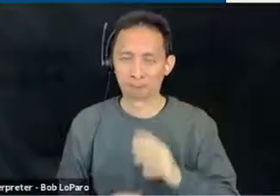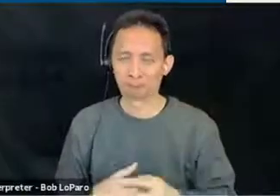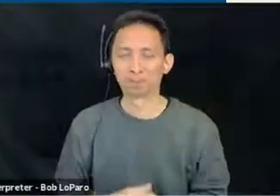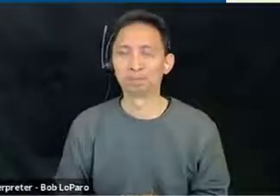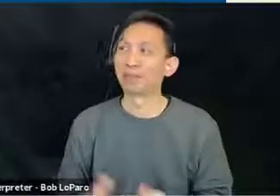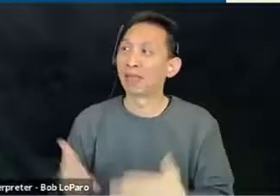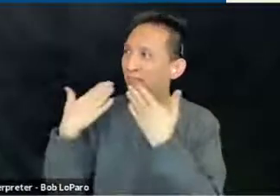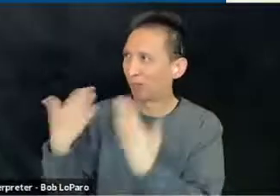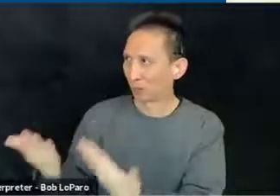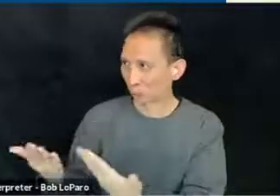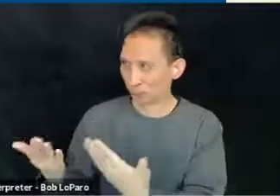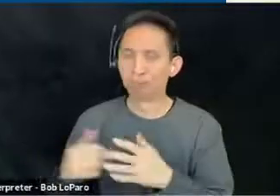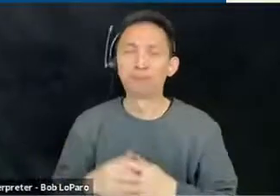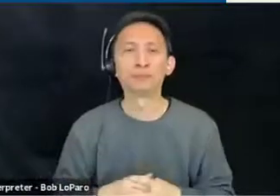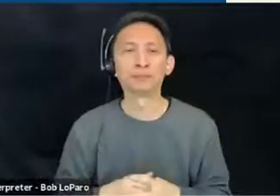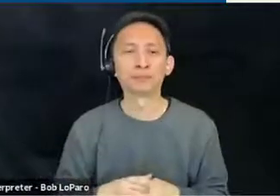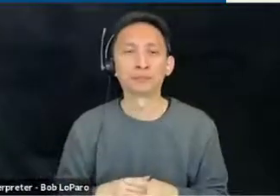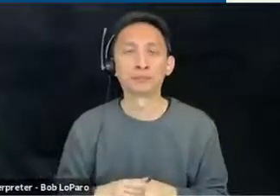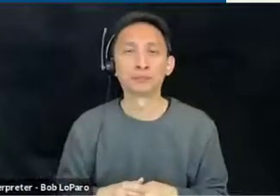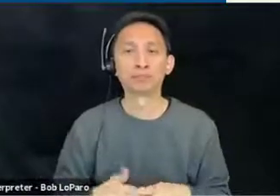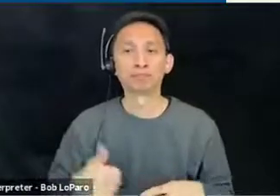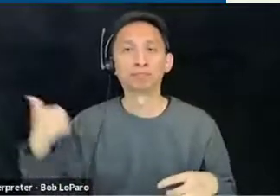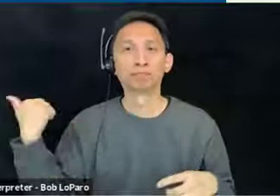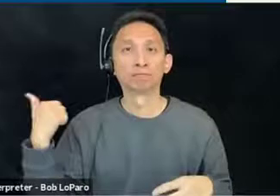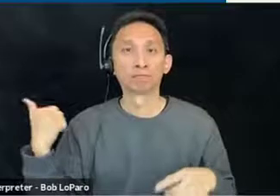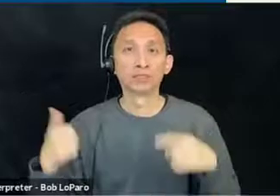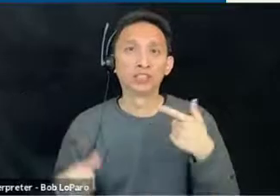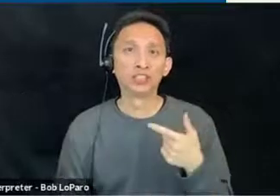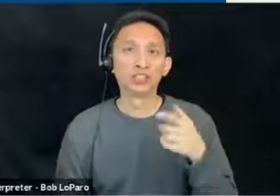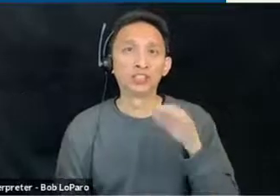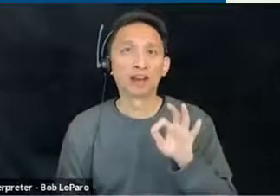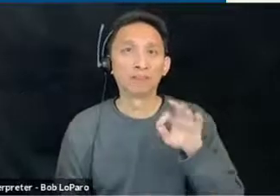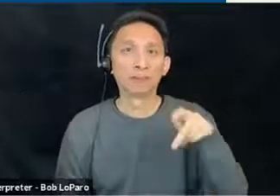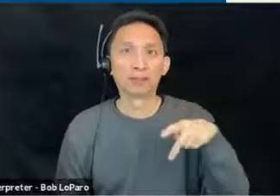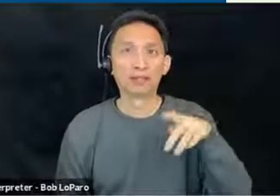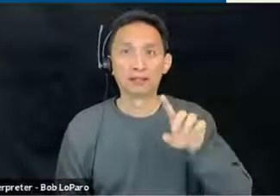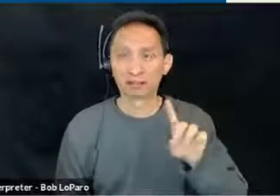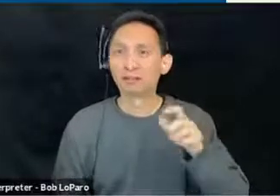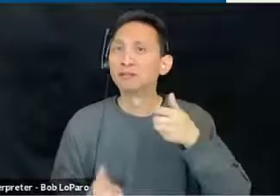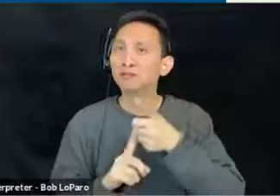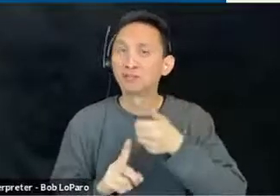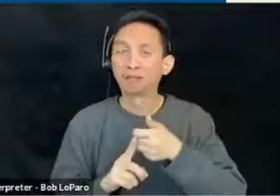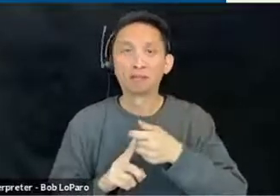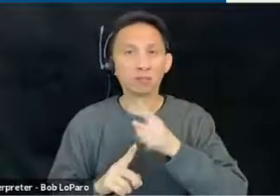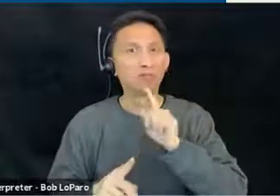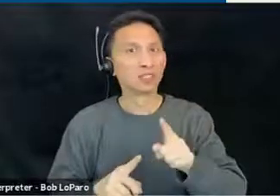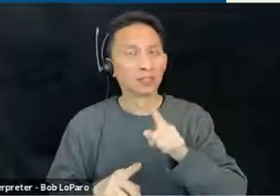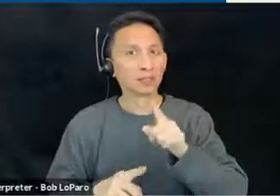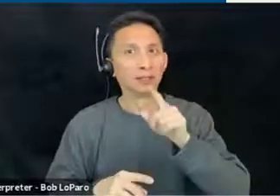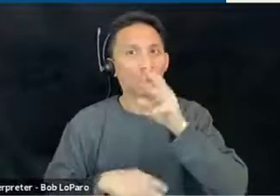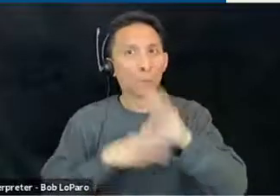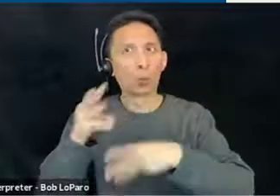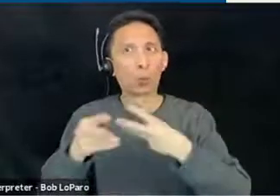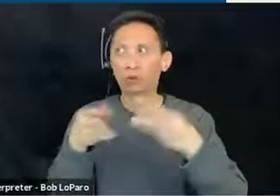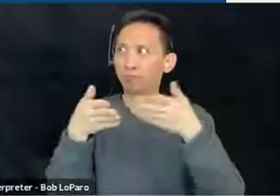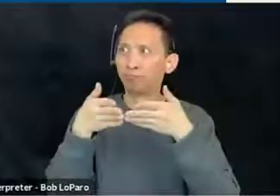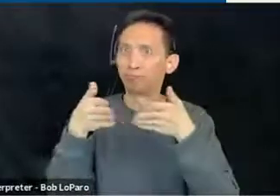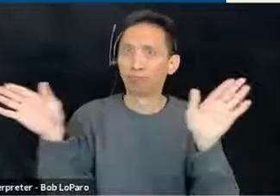So, the GFPD is truly a global organization. We began that way in 2010